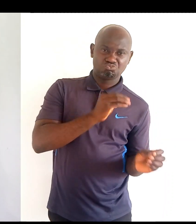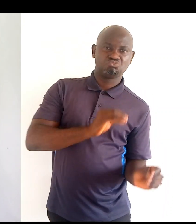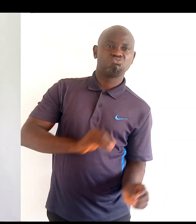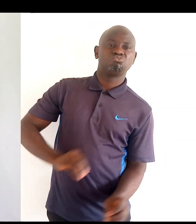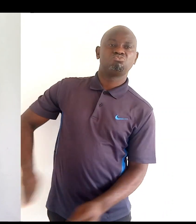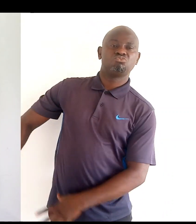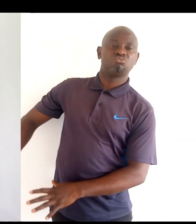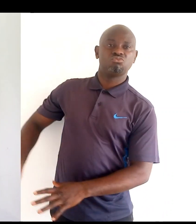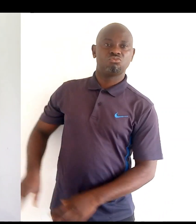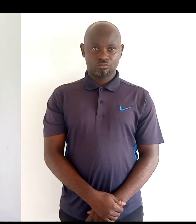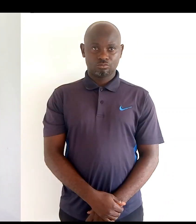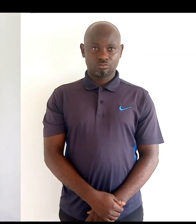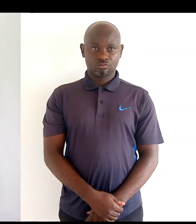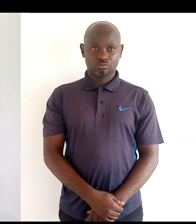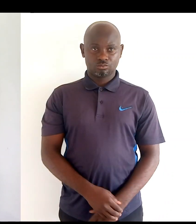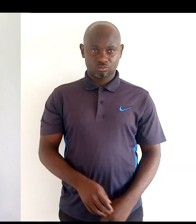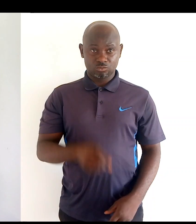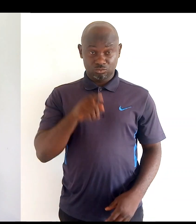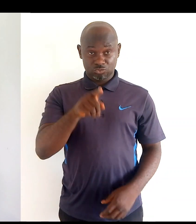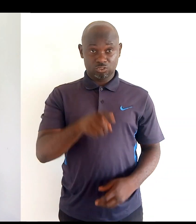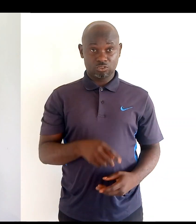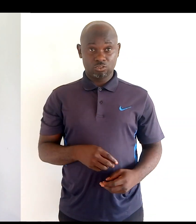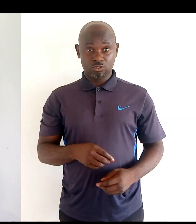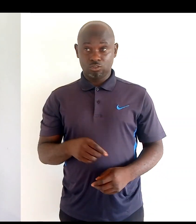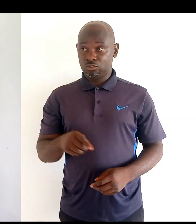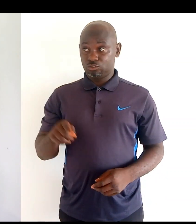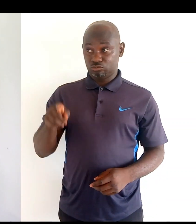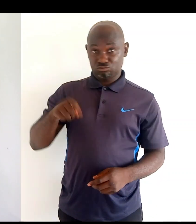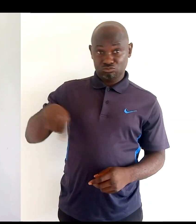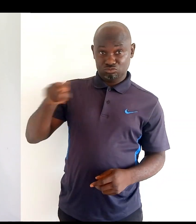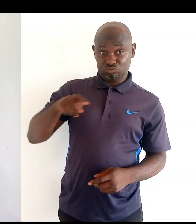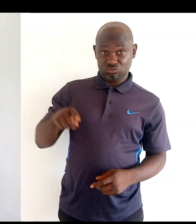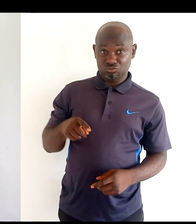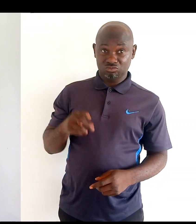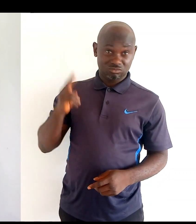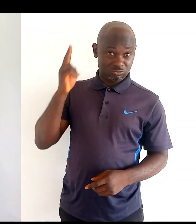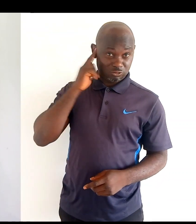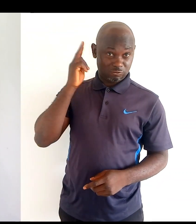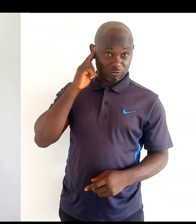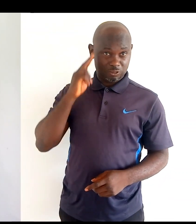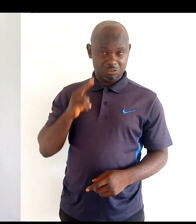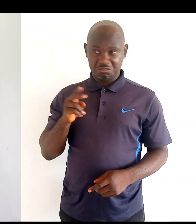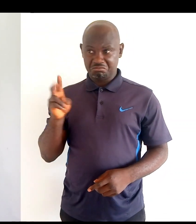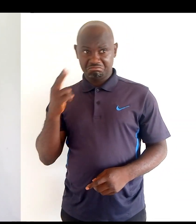exposed to the sign language of the urban community, we indirectly deny them access to